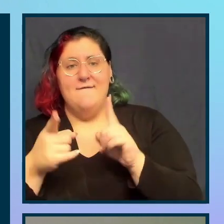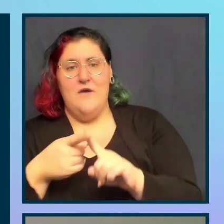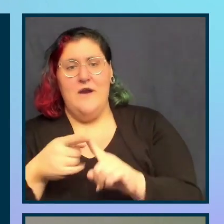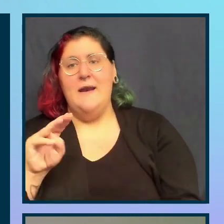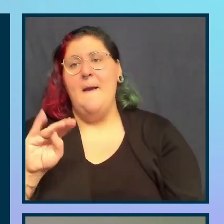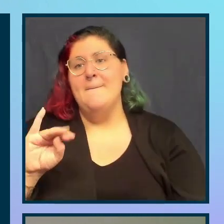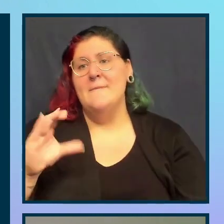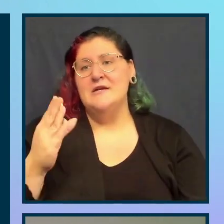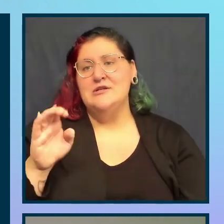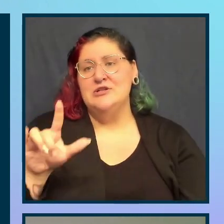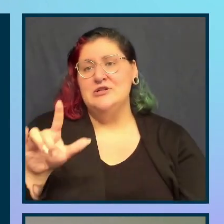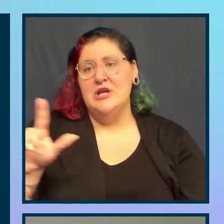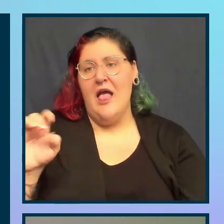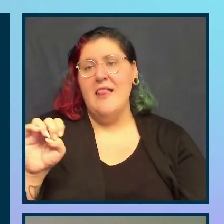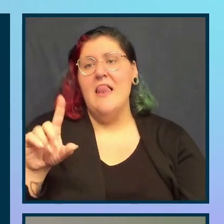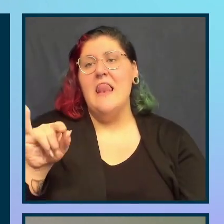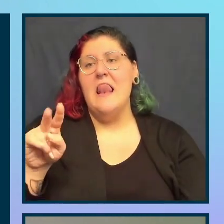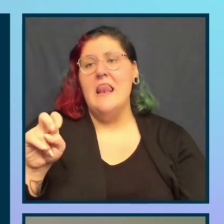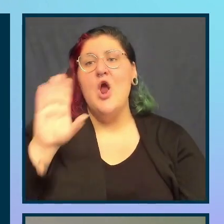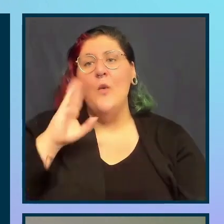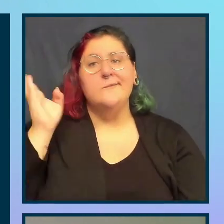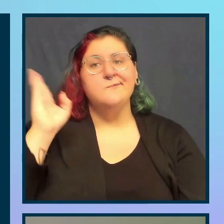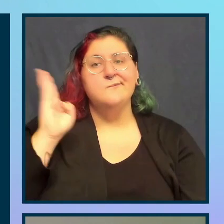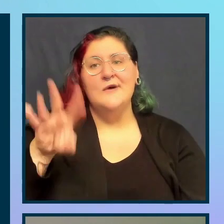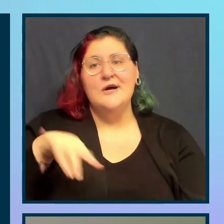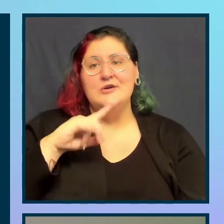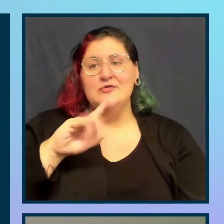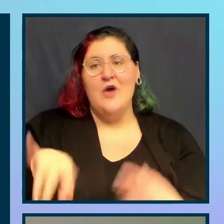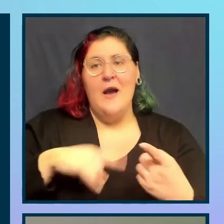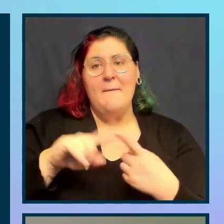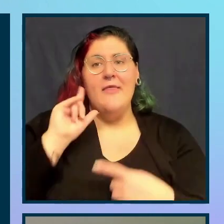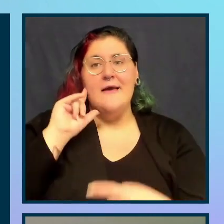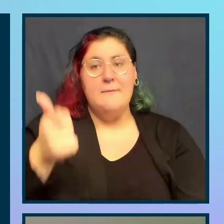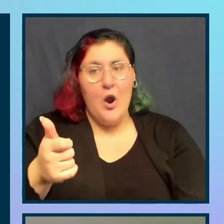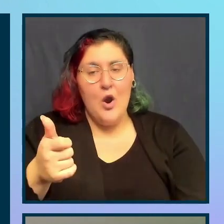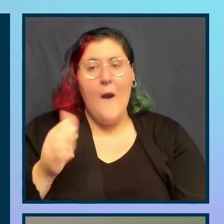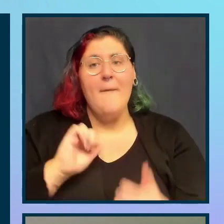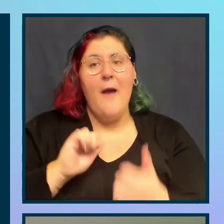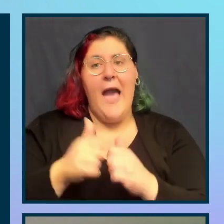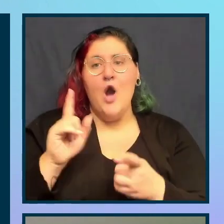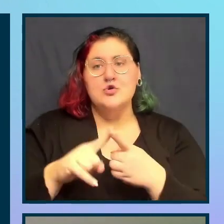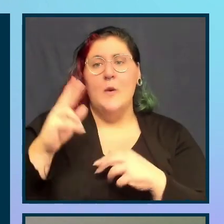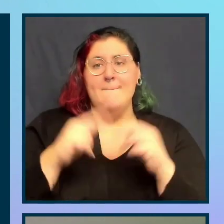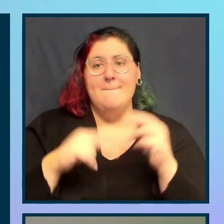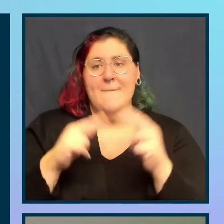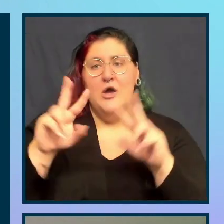as another great example of the wealth of information out there about how to build form errors, which is a pattern that has a lot of nuance